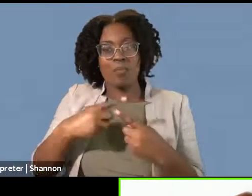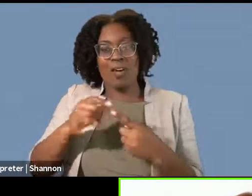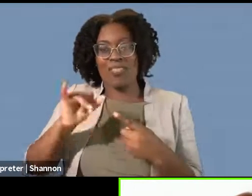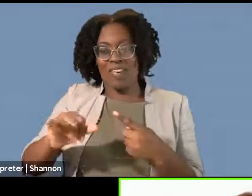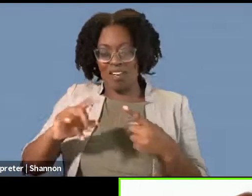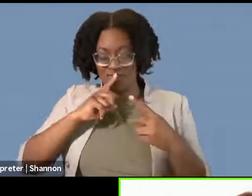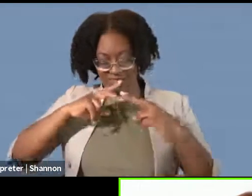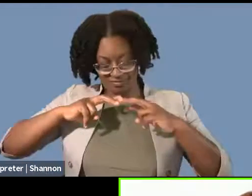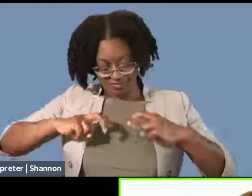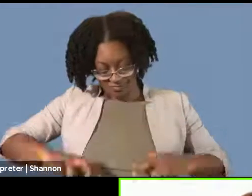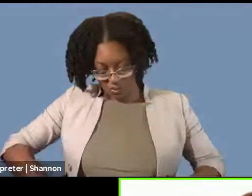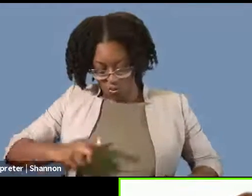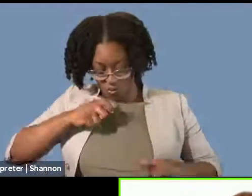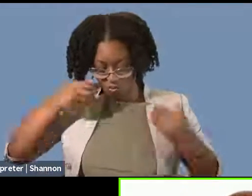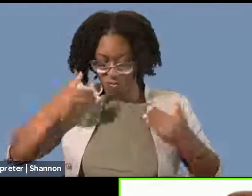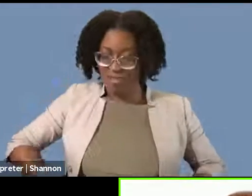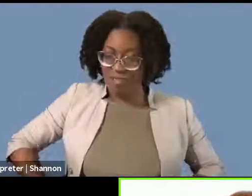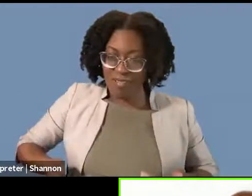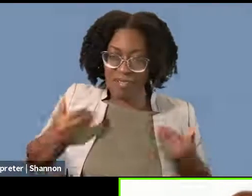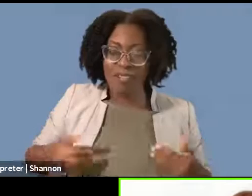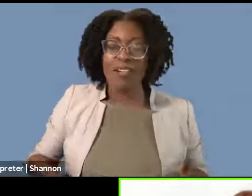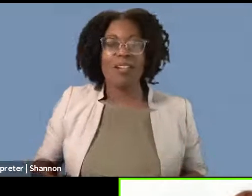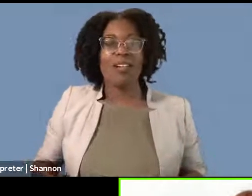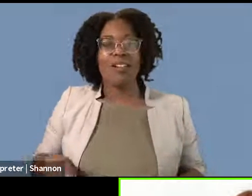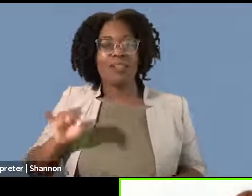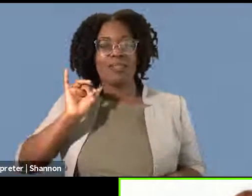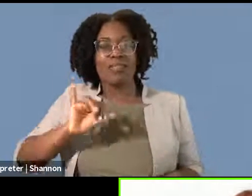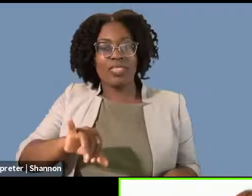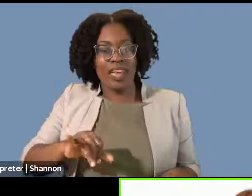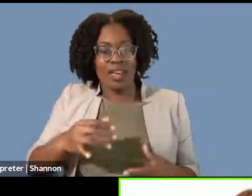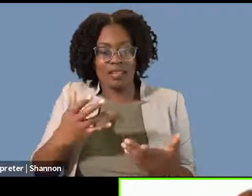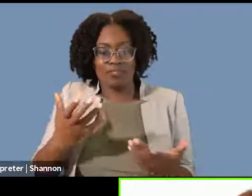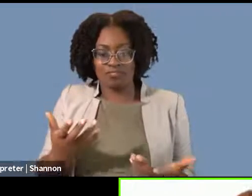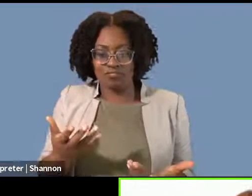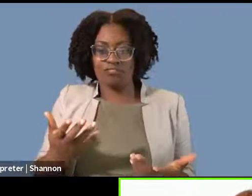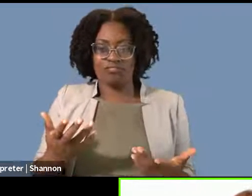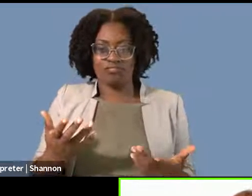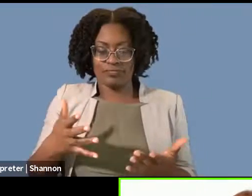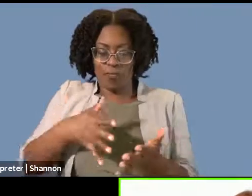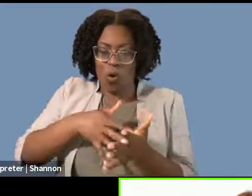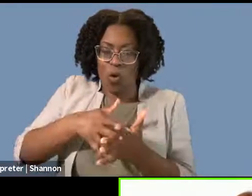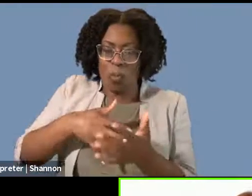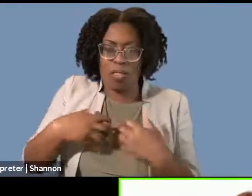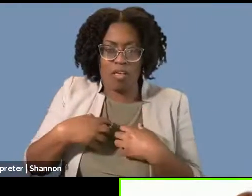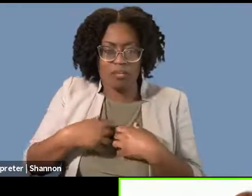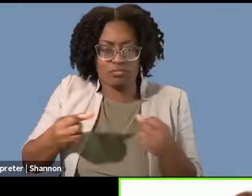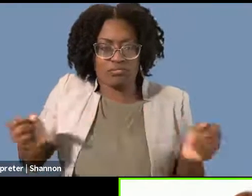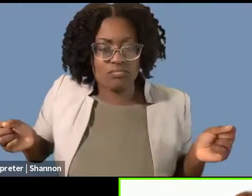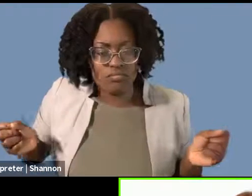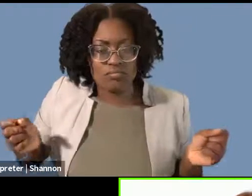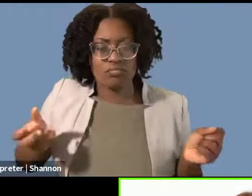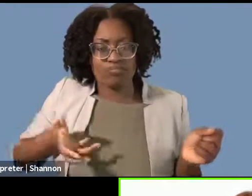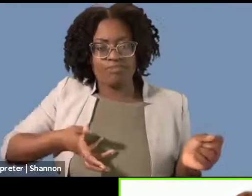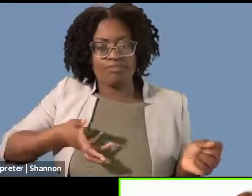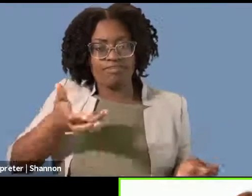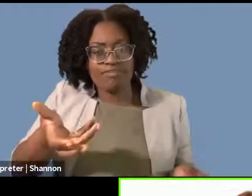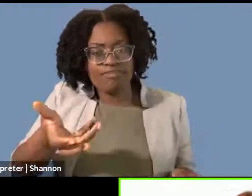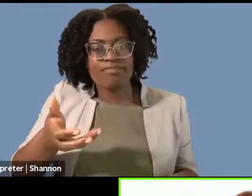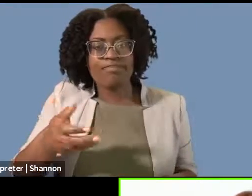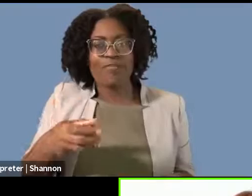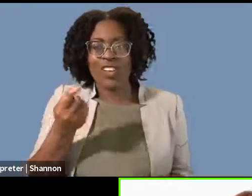open yourself up to the experiences of others and really learn that history, understand that